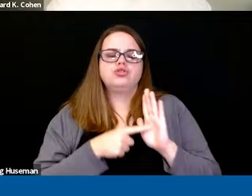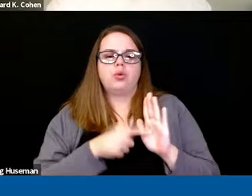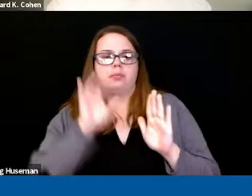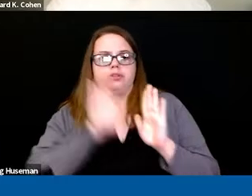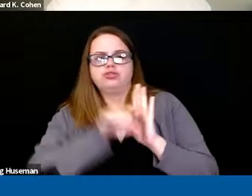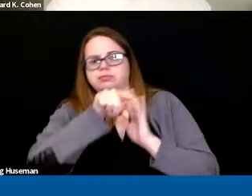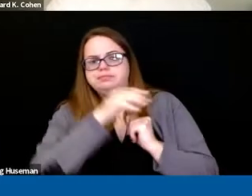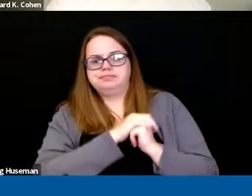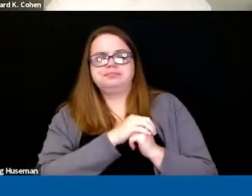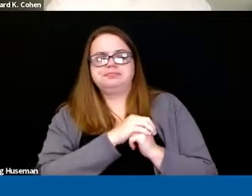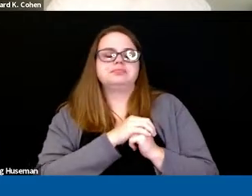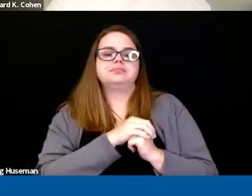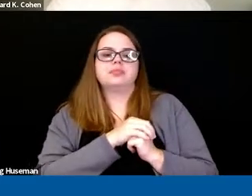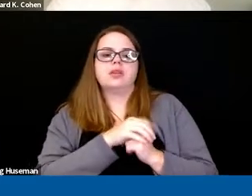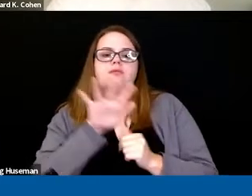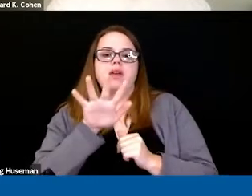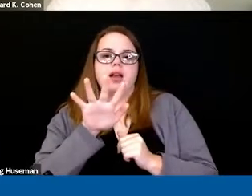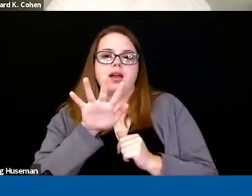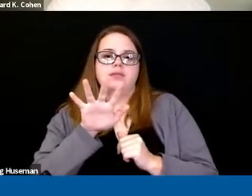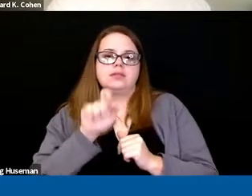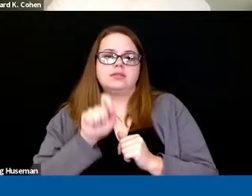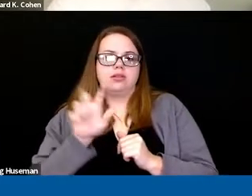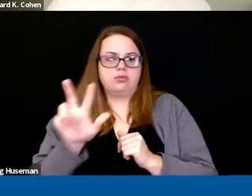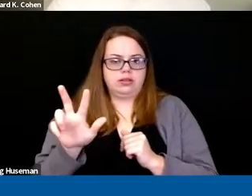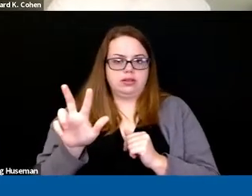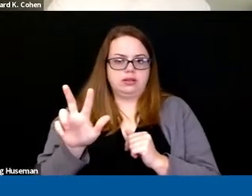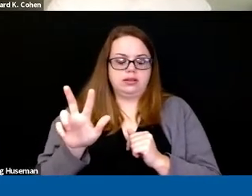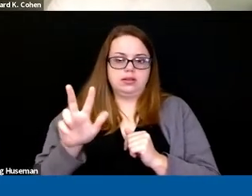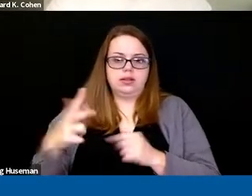It's section 5.3, which is the Categorization of Roles.